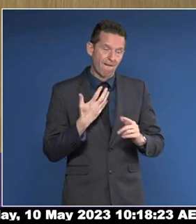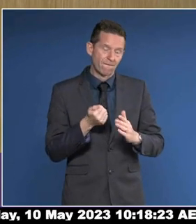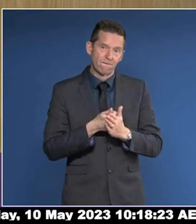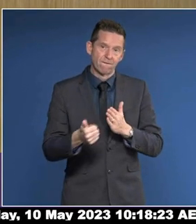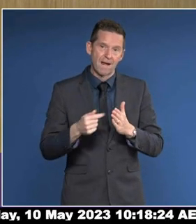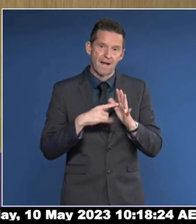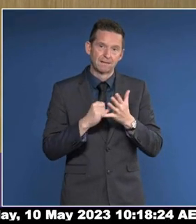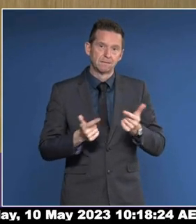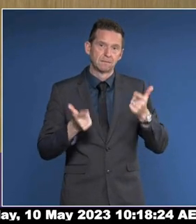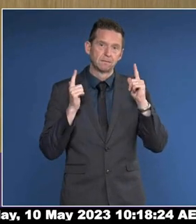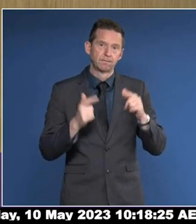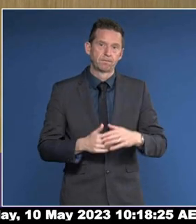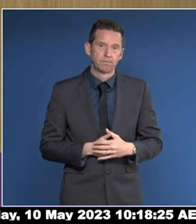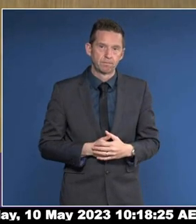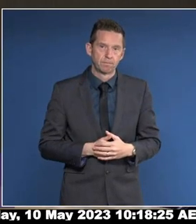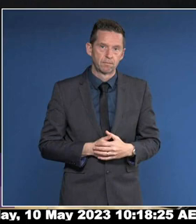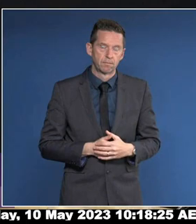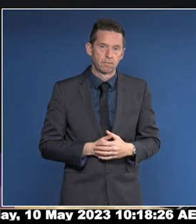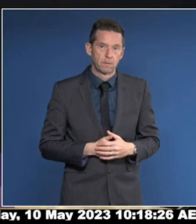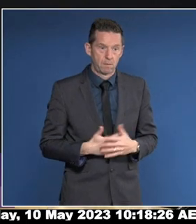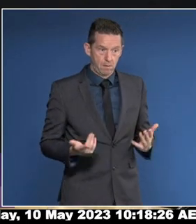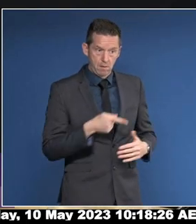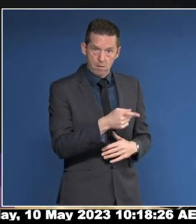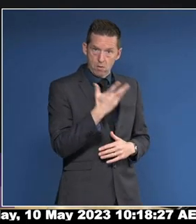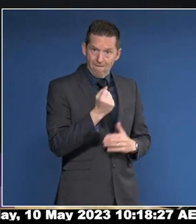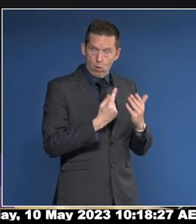Well, you've had some opportunities, I think, in various questions